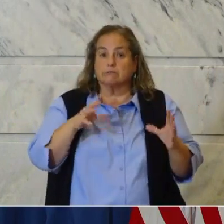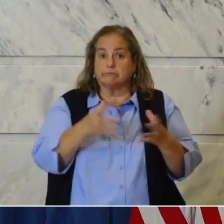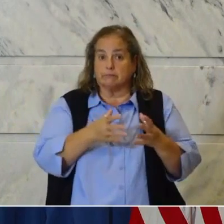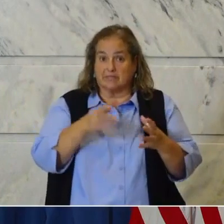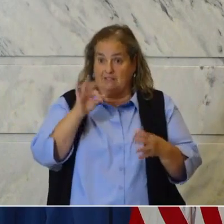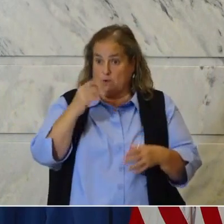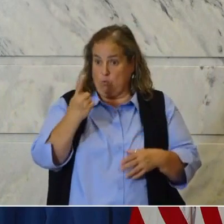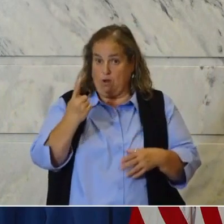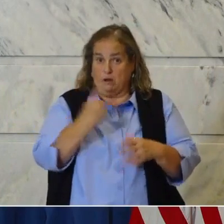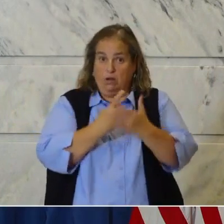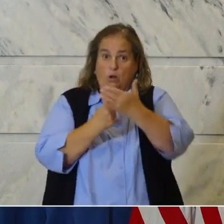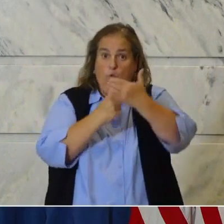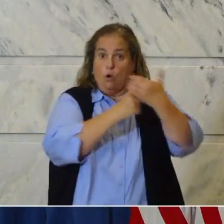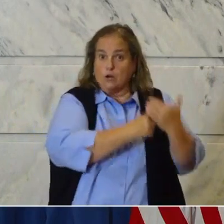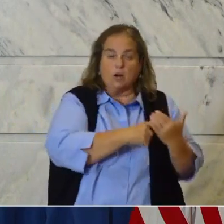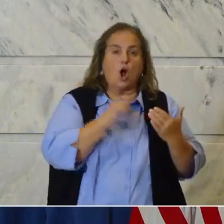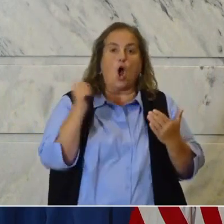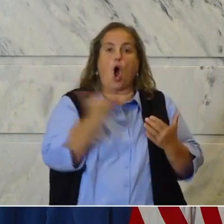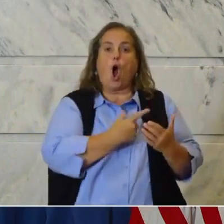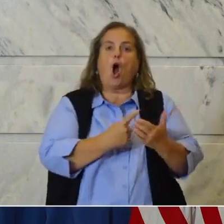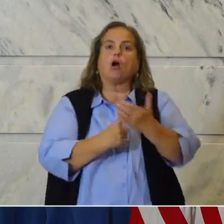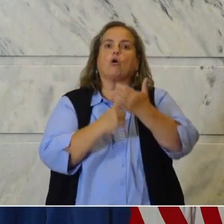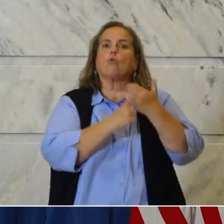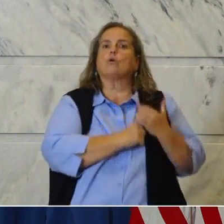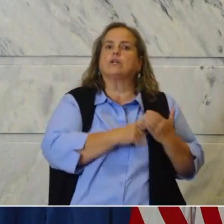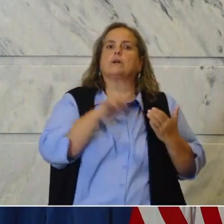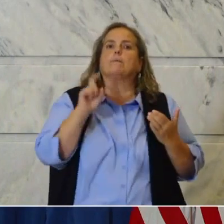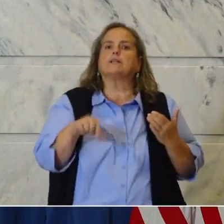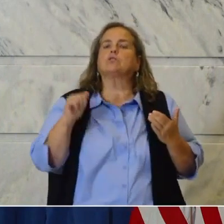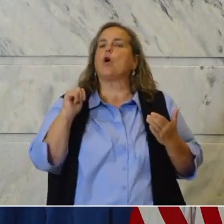quarantine because of their close contact. That is what it iss, and we're